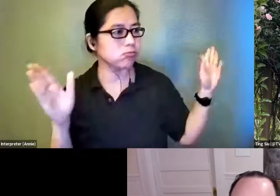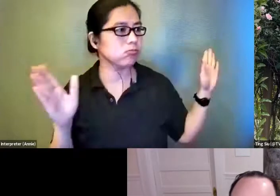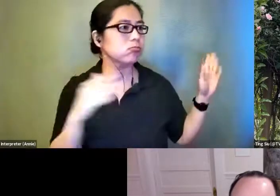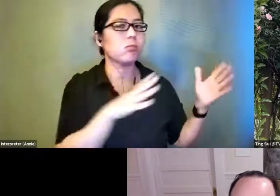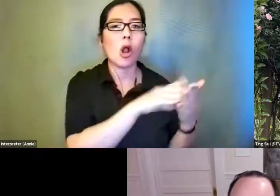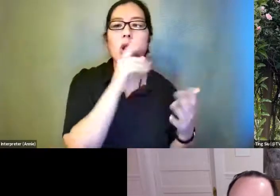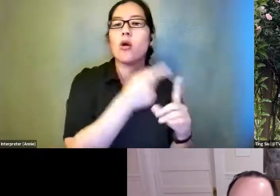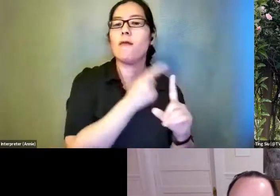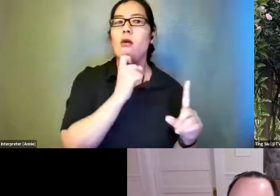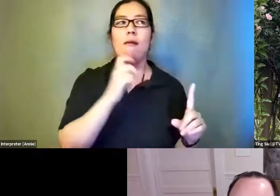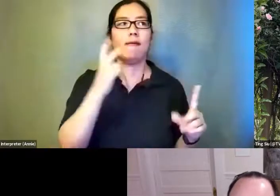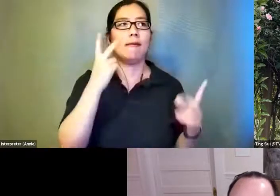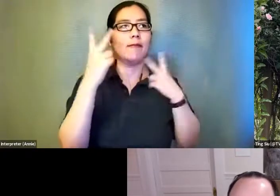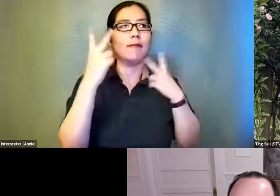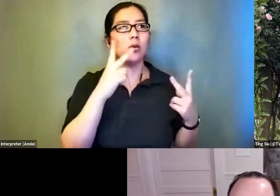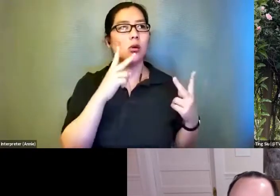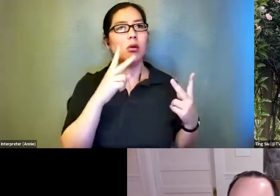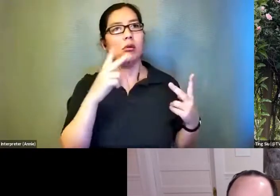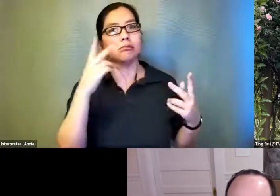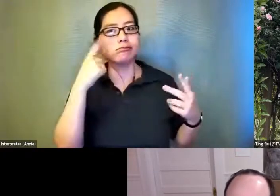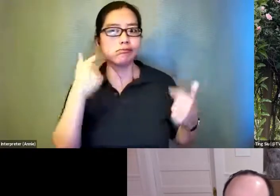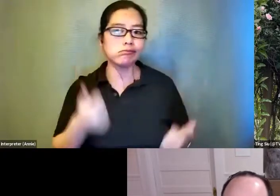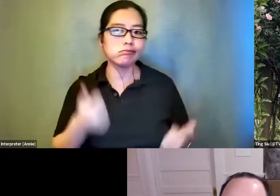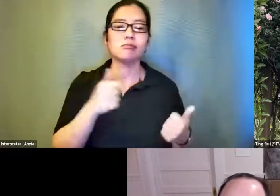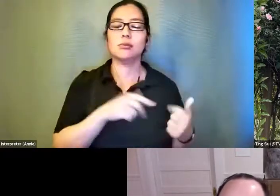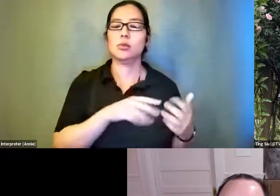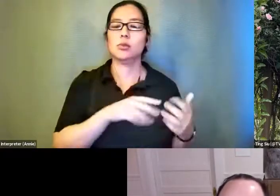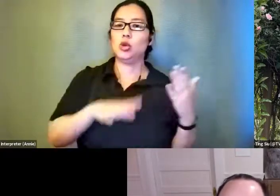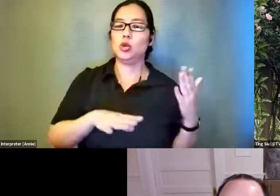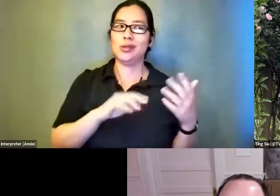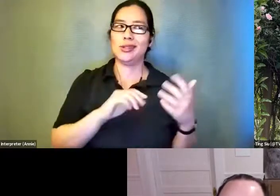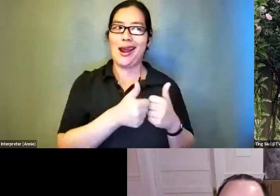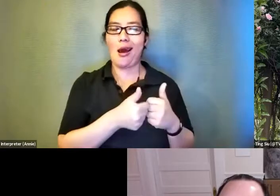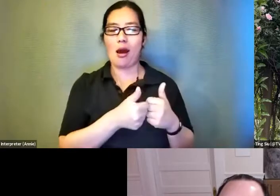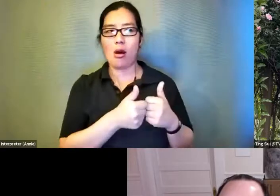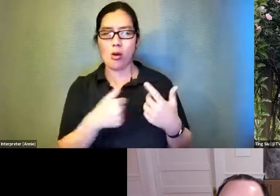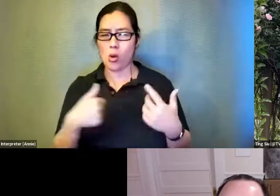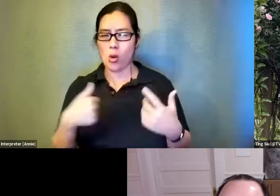d figuring out our role how to empower people who might have been more disempowered coming